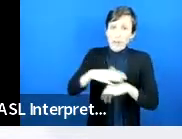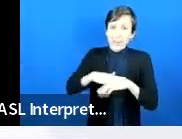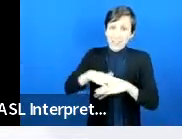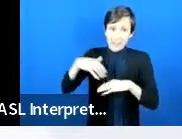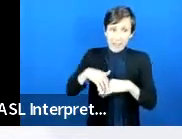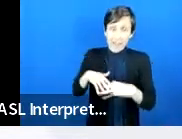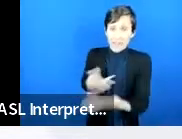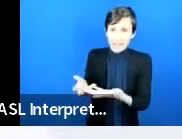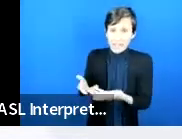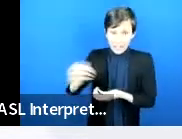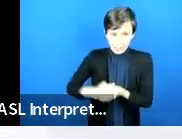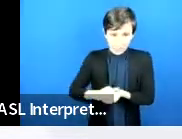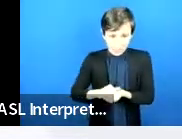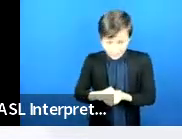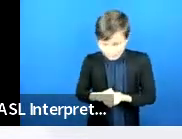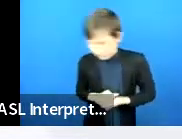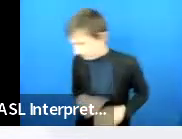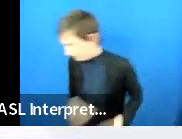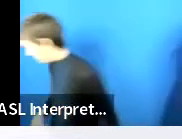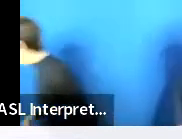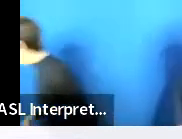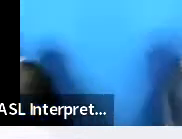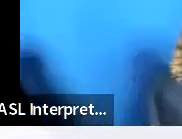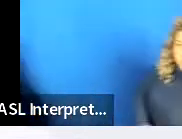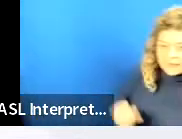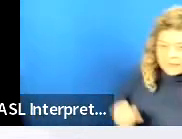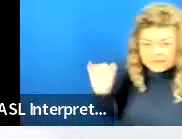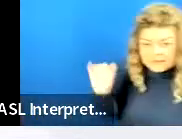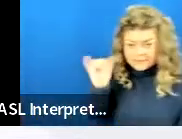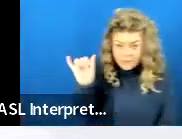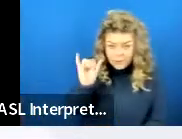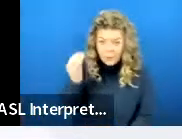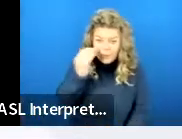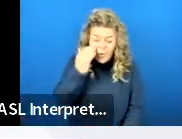Similarly, we know that the continued lack of federal categories for Arab Middle Eastern,